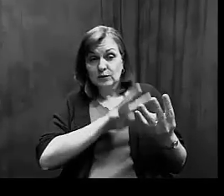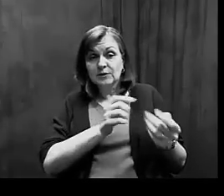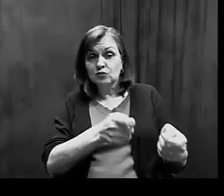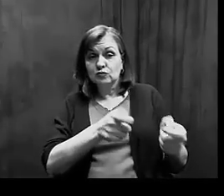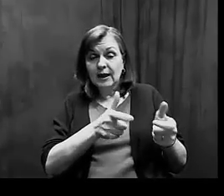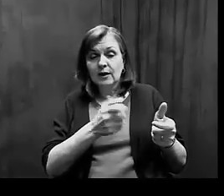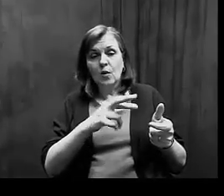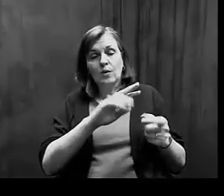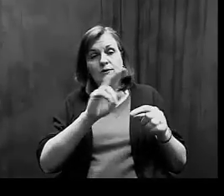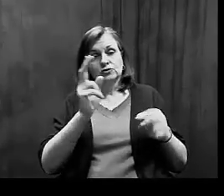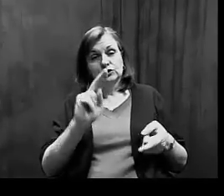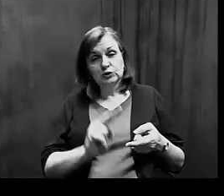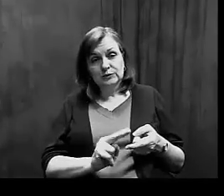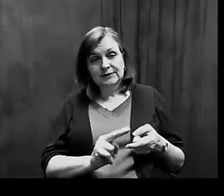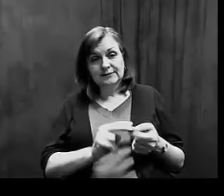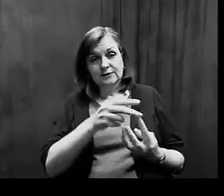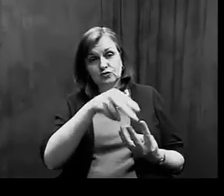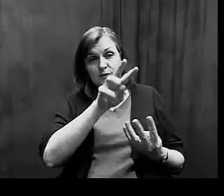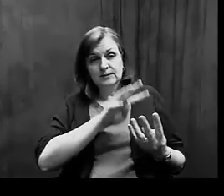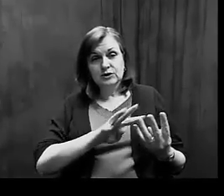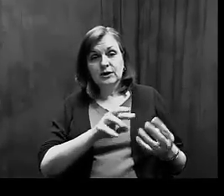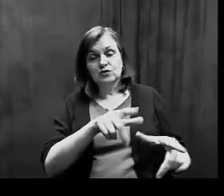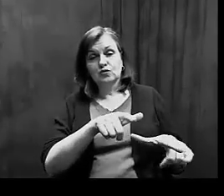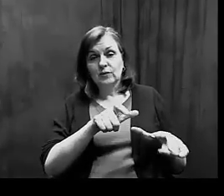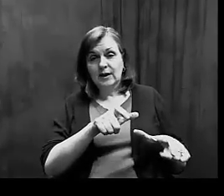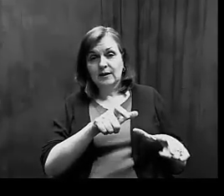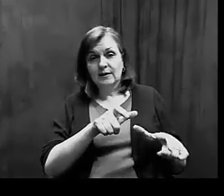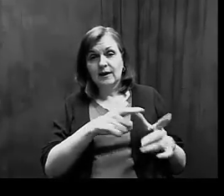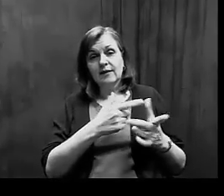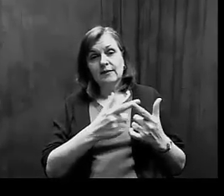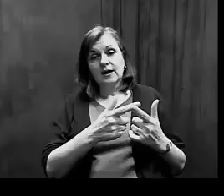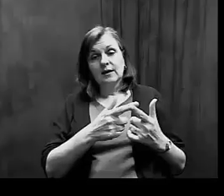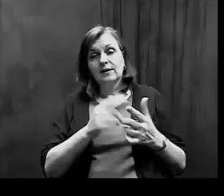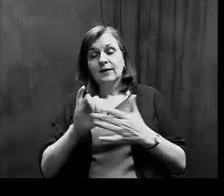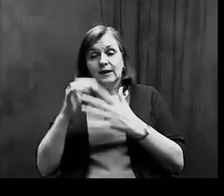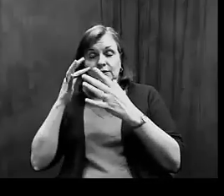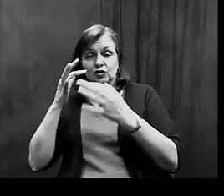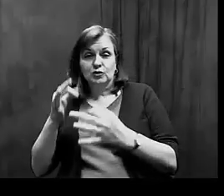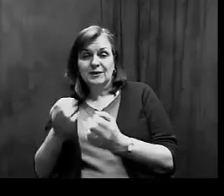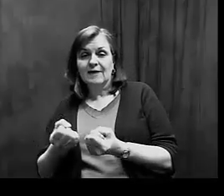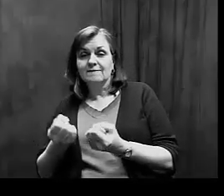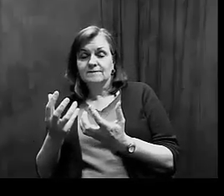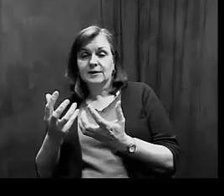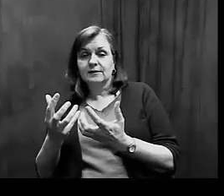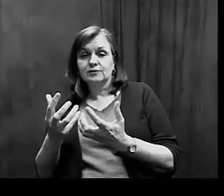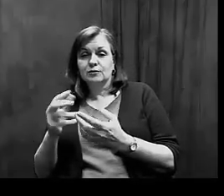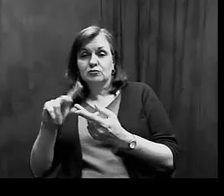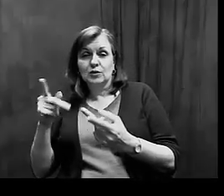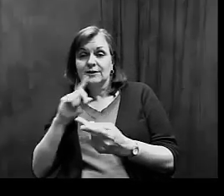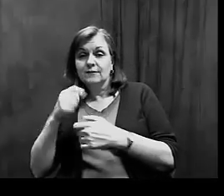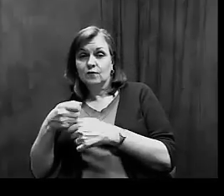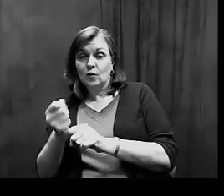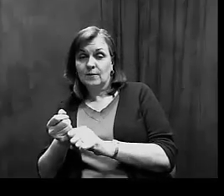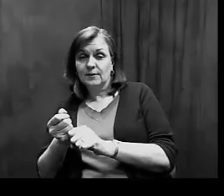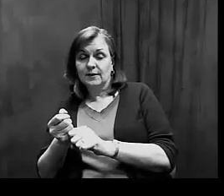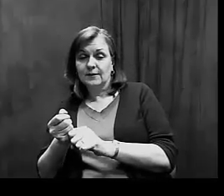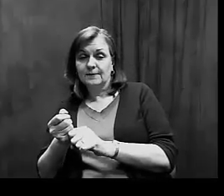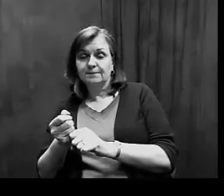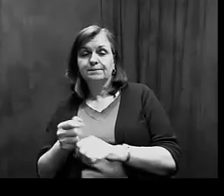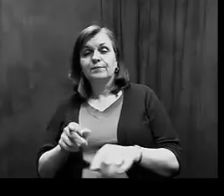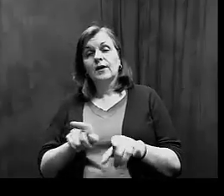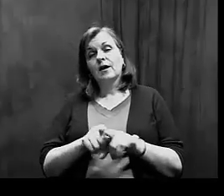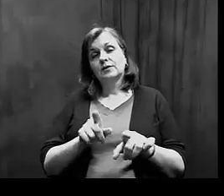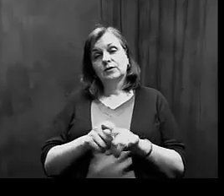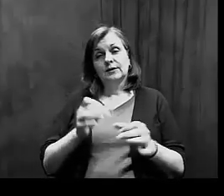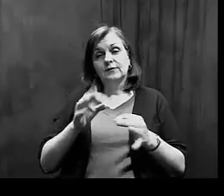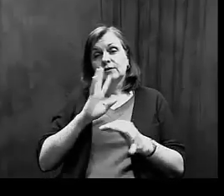decreasing rate at which this happens you increase or decrease the rate at which proteins are formed we can also look at concentration